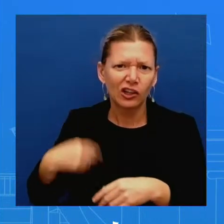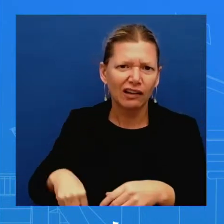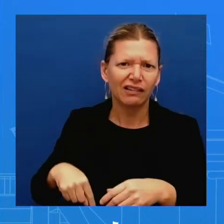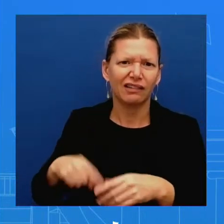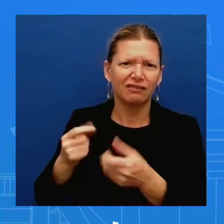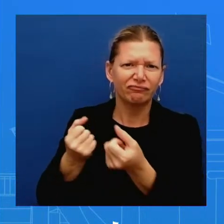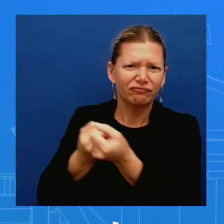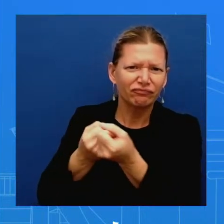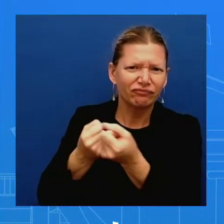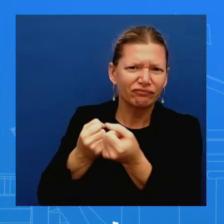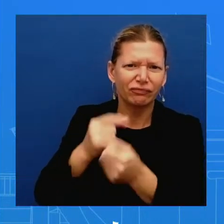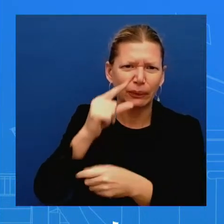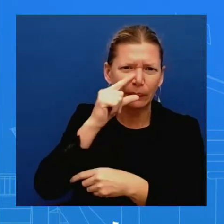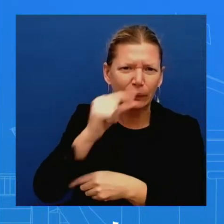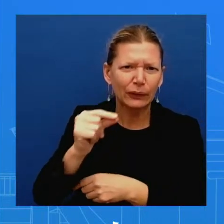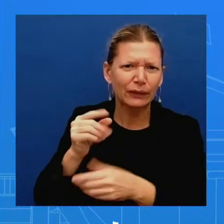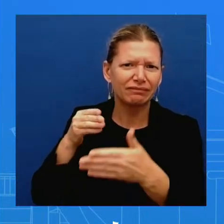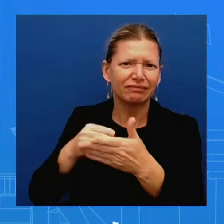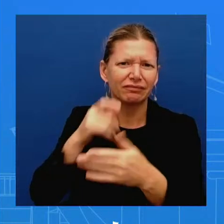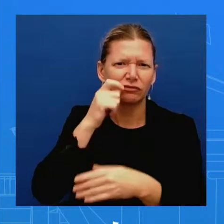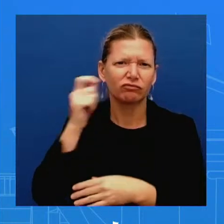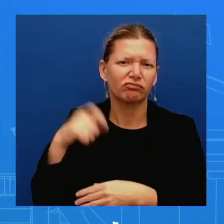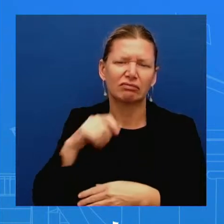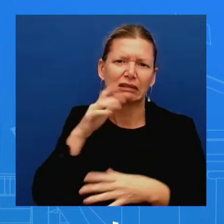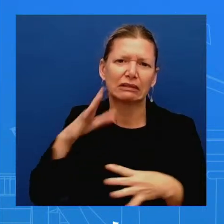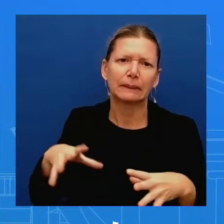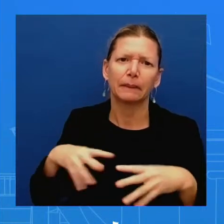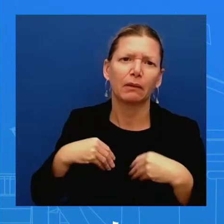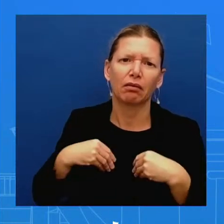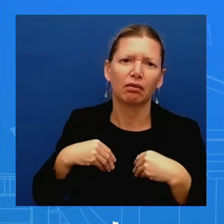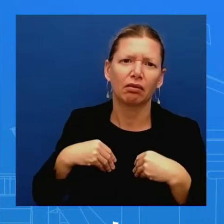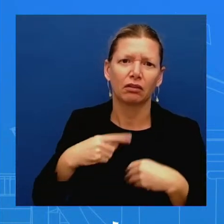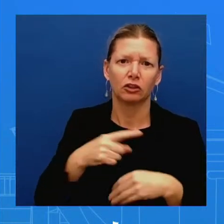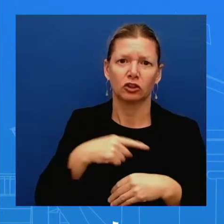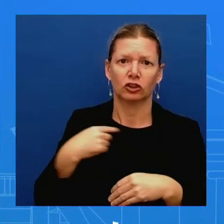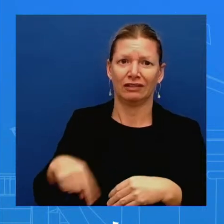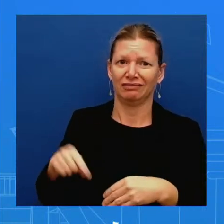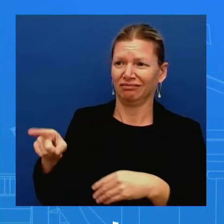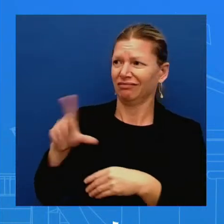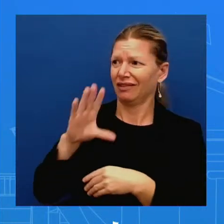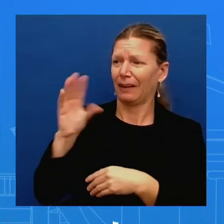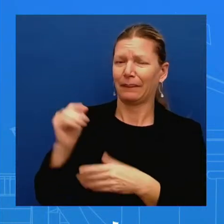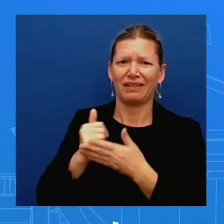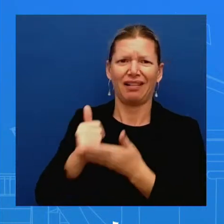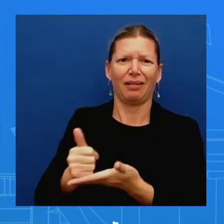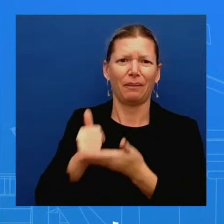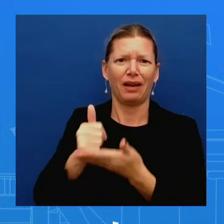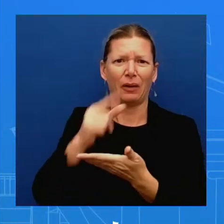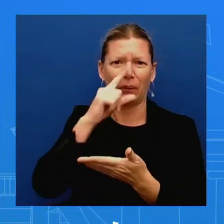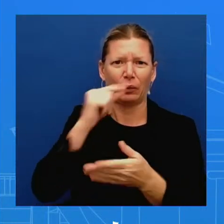of the European security. And that's not just coming from us. It's coming from NATO, the EU, the G7 partners --